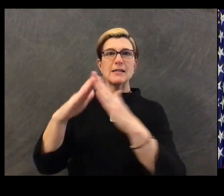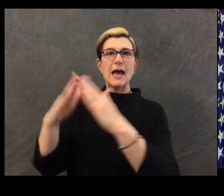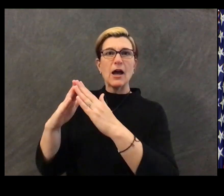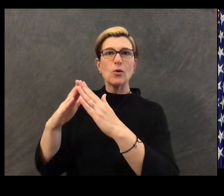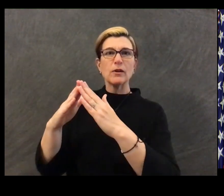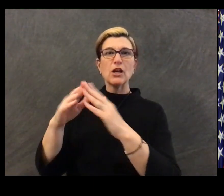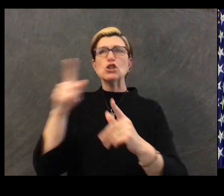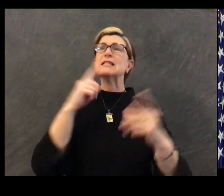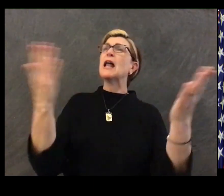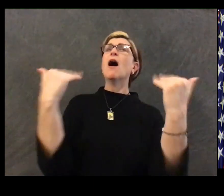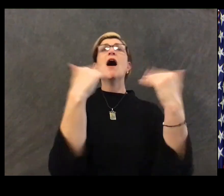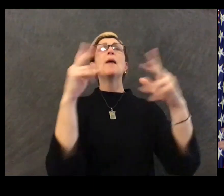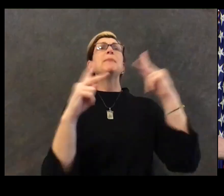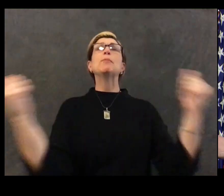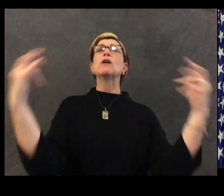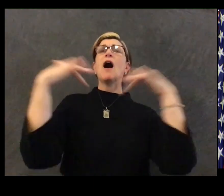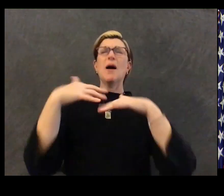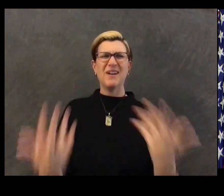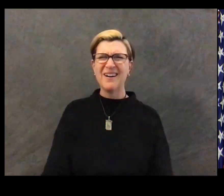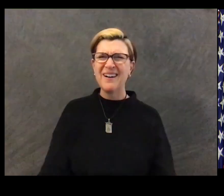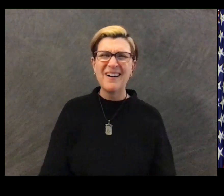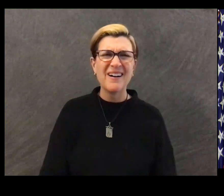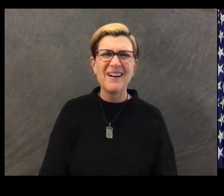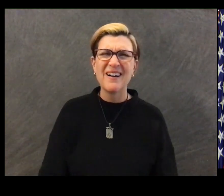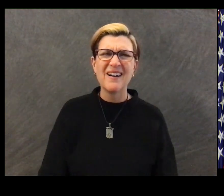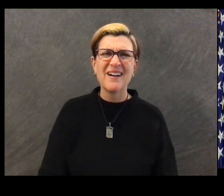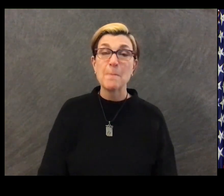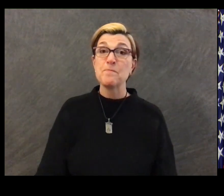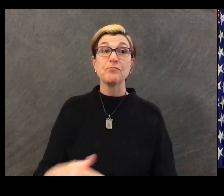to say that if we didn't and doctor foul she said this if we didn't close our